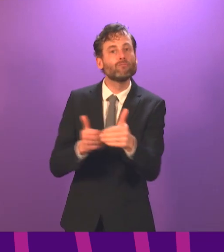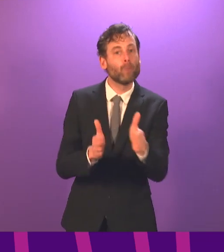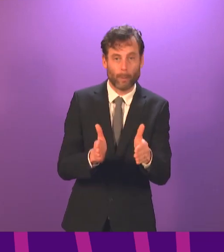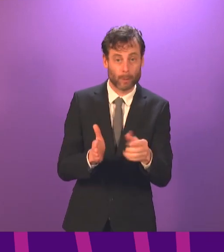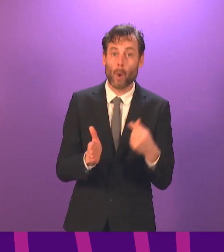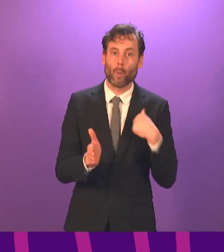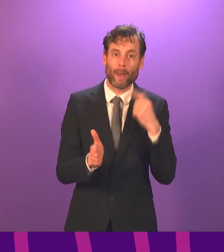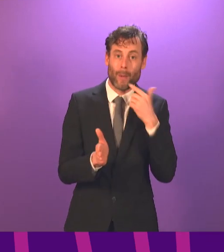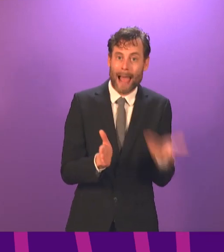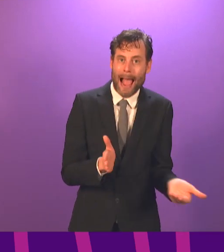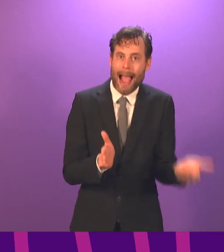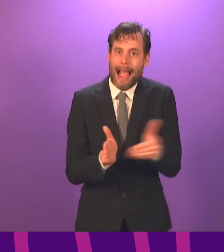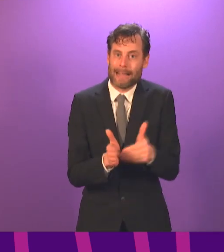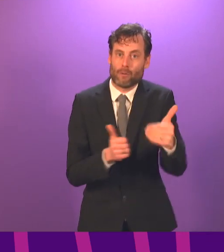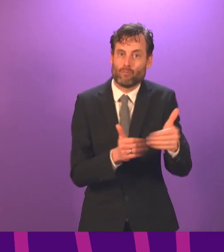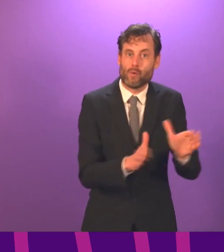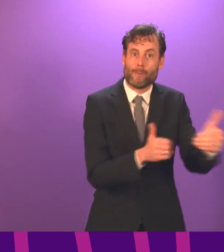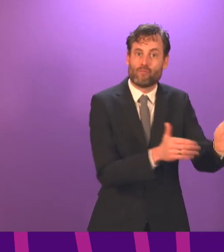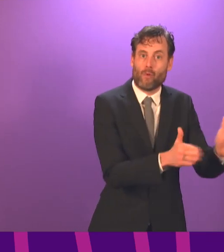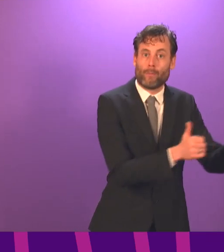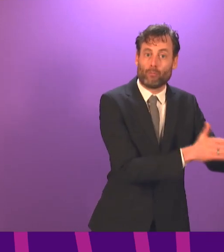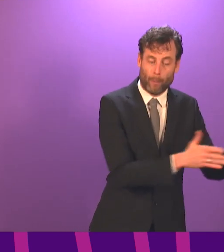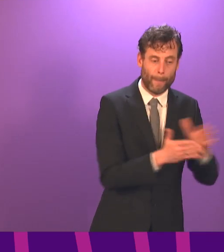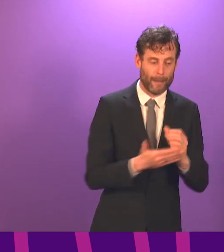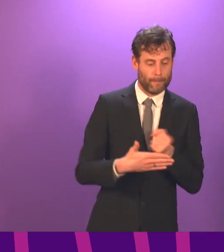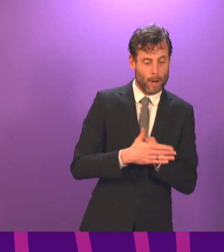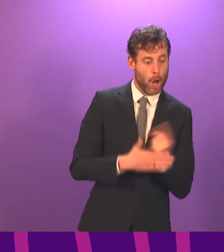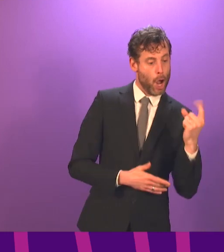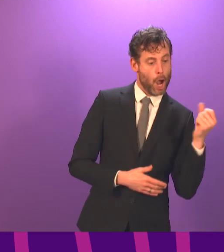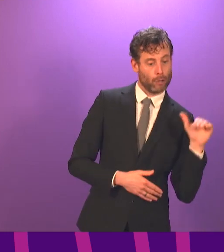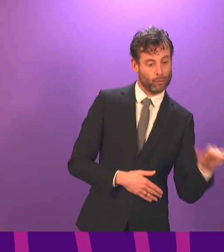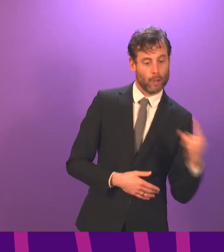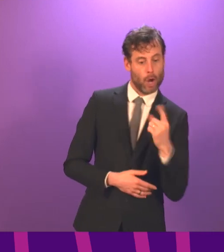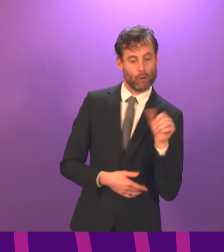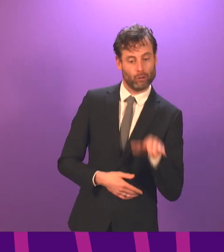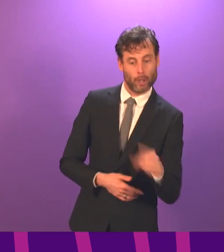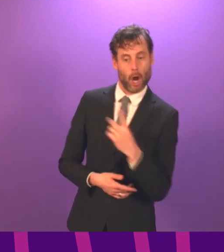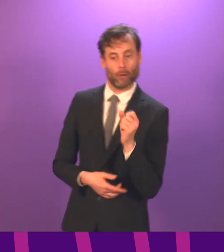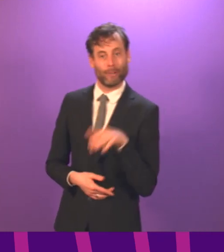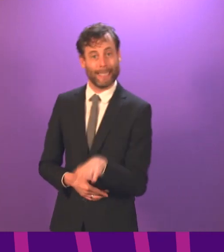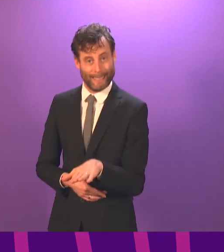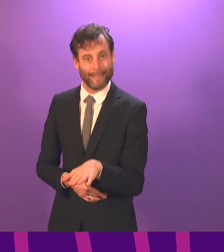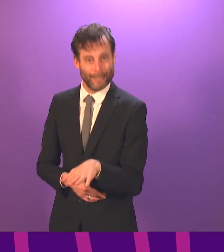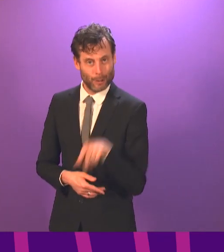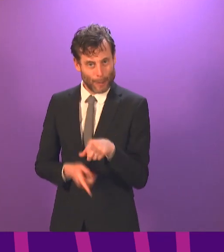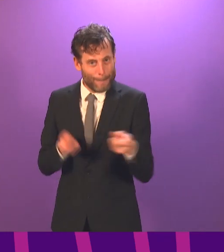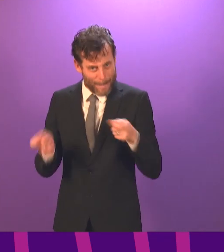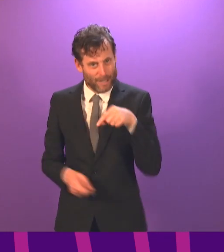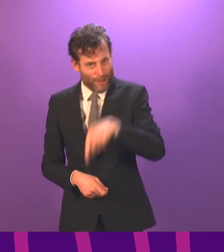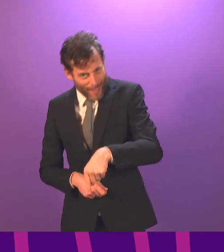to. John Scott is right that some changes to venues will take place across the country but,